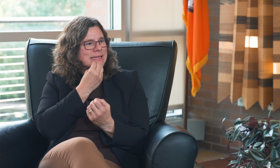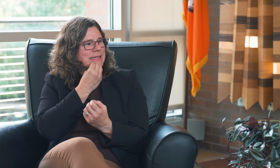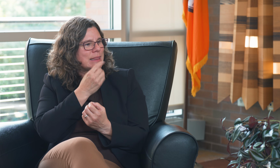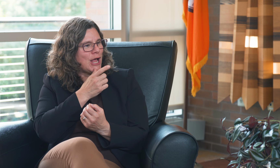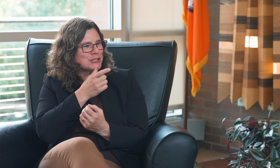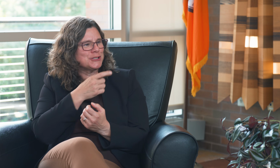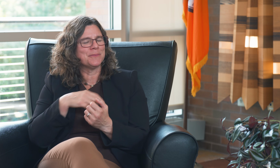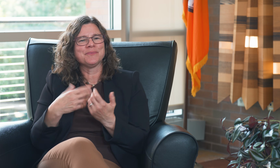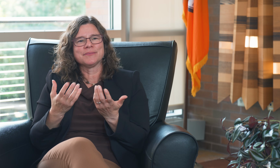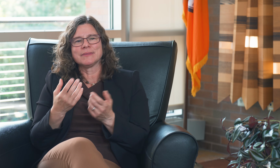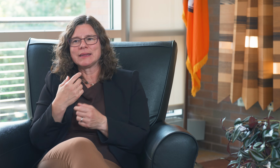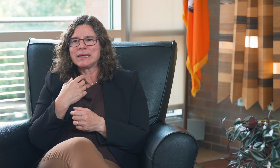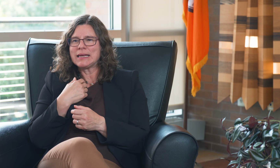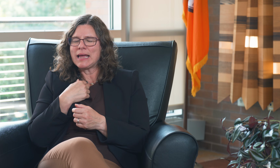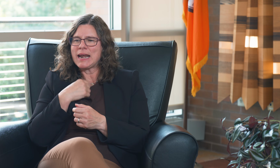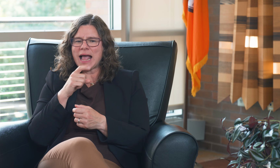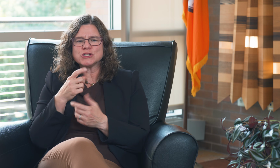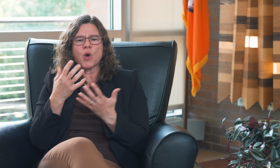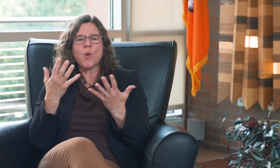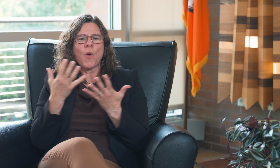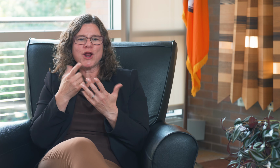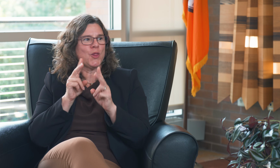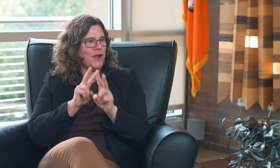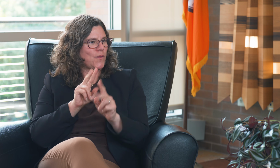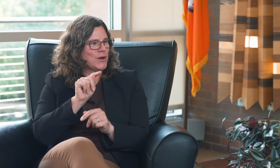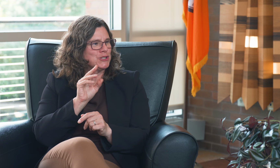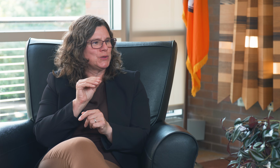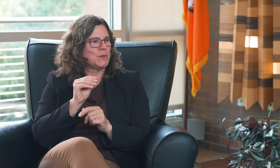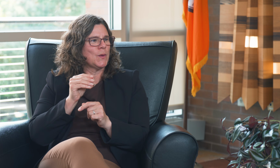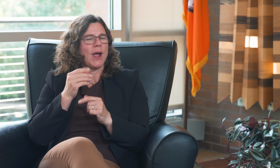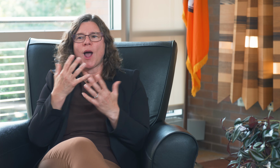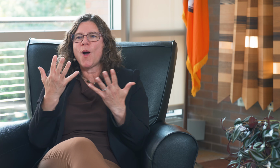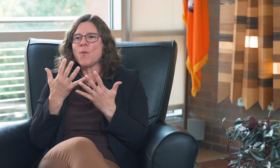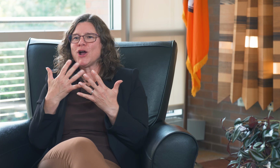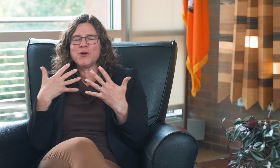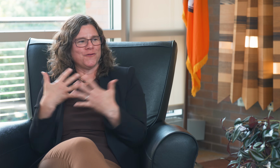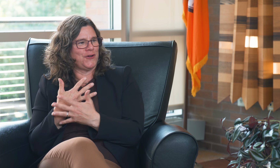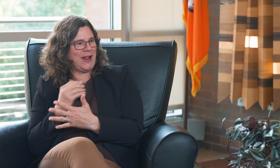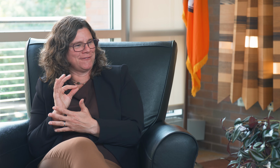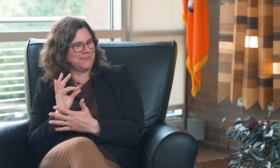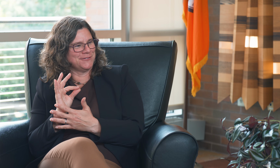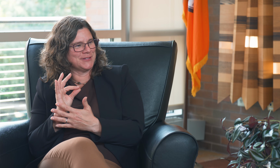and I was sitting down eating lunch with them, and I asked what they were most looking forward to